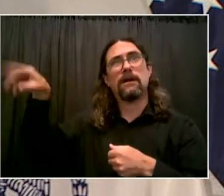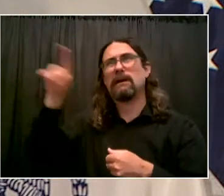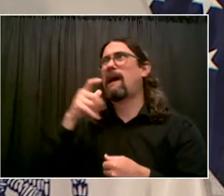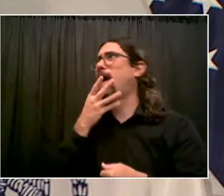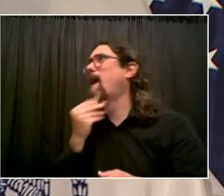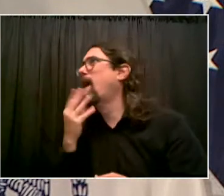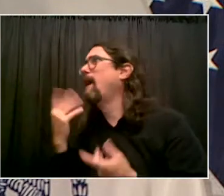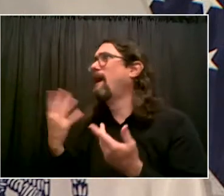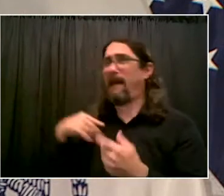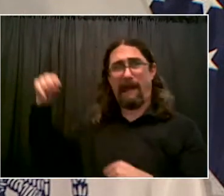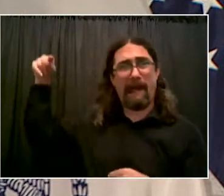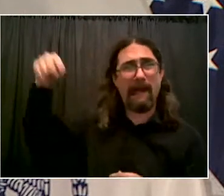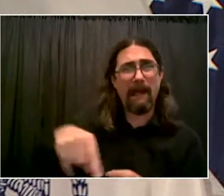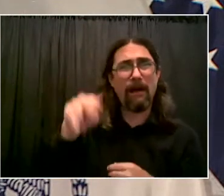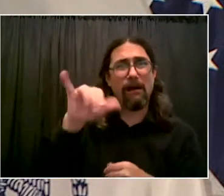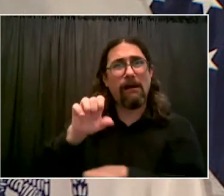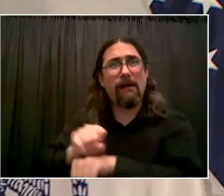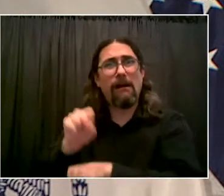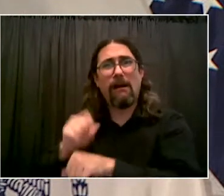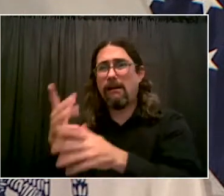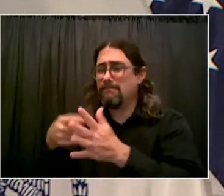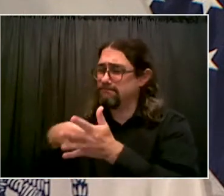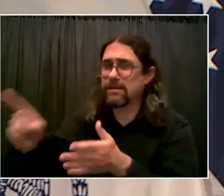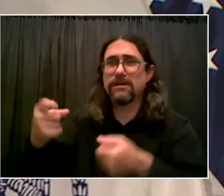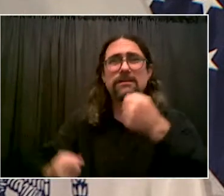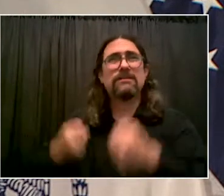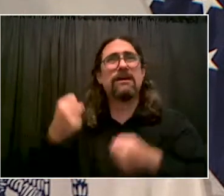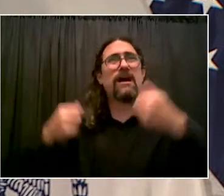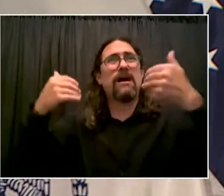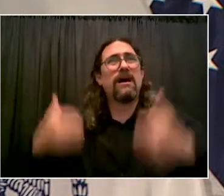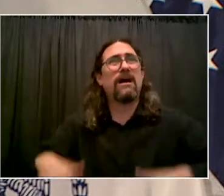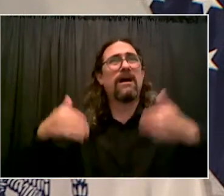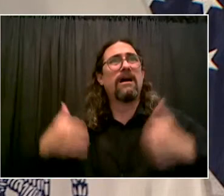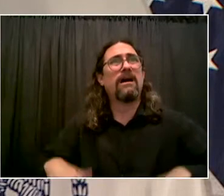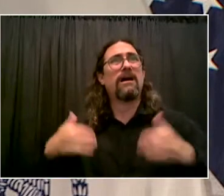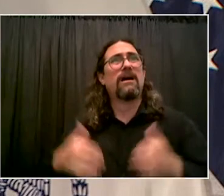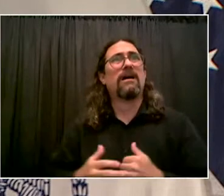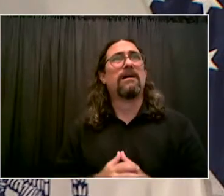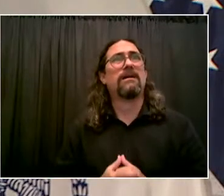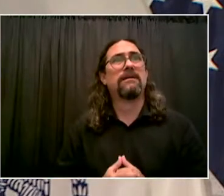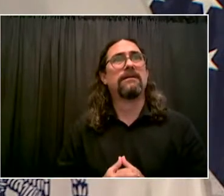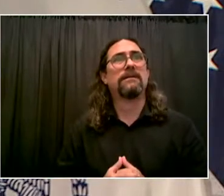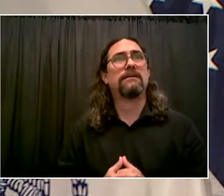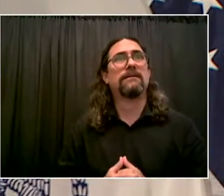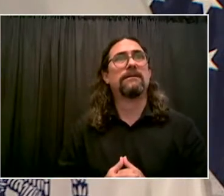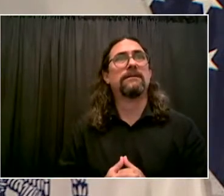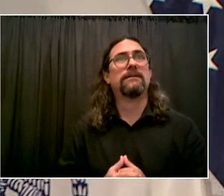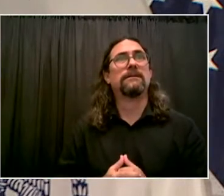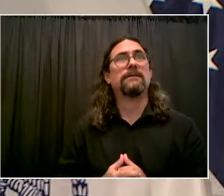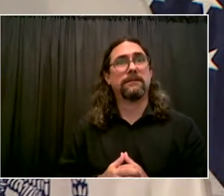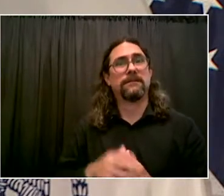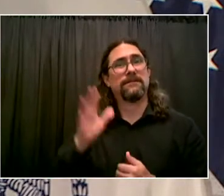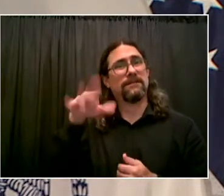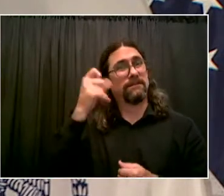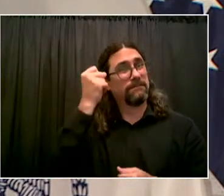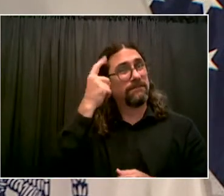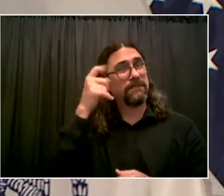PRICING. IF I TELL YOU, IF WE DON'T DO IT, SOMETHING MUCH WORSE WILL HAPPEN WHICH IS